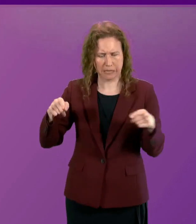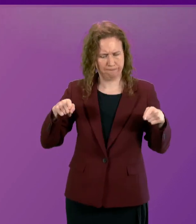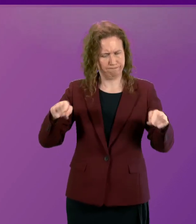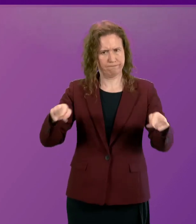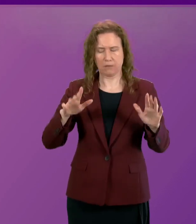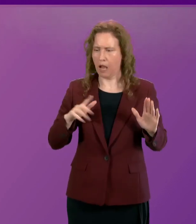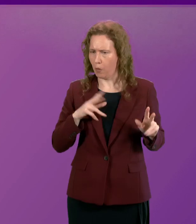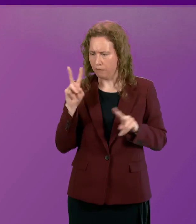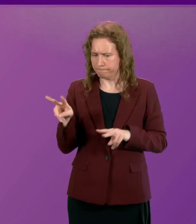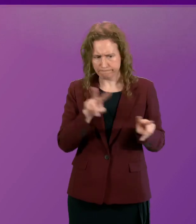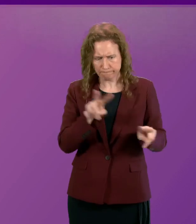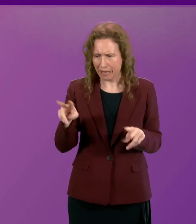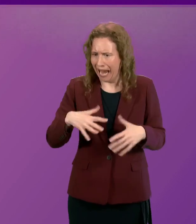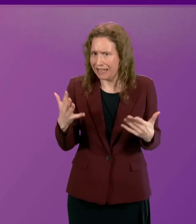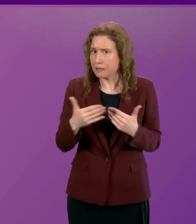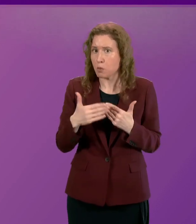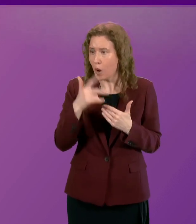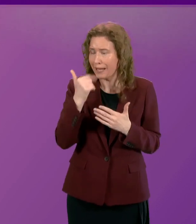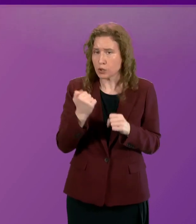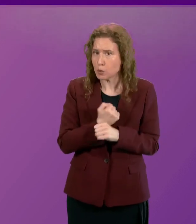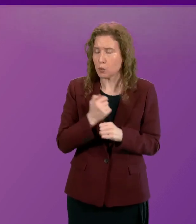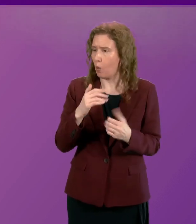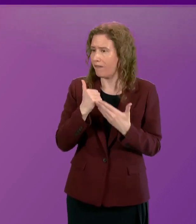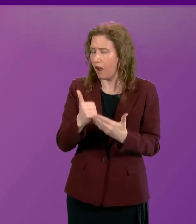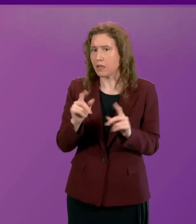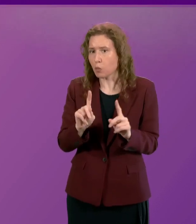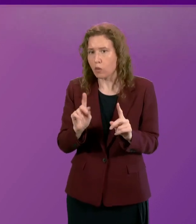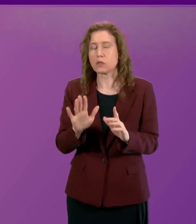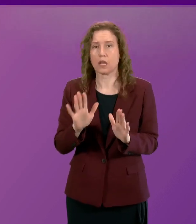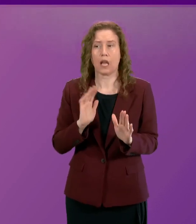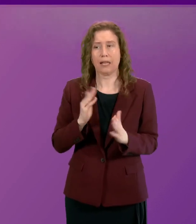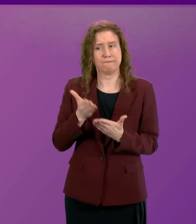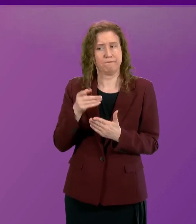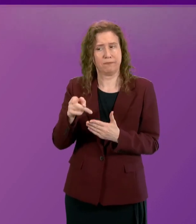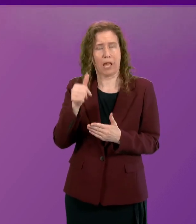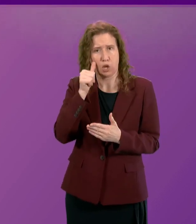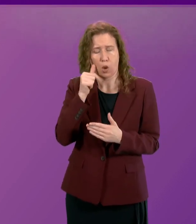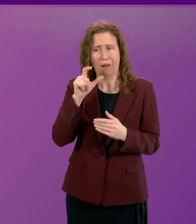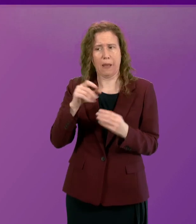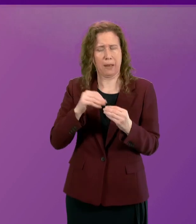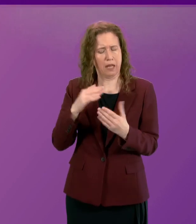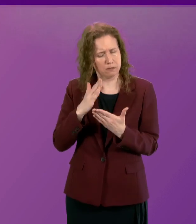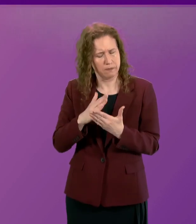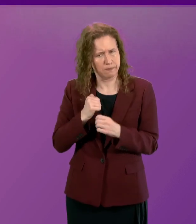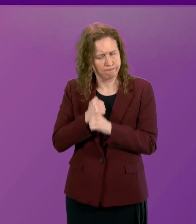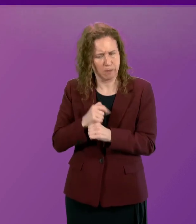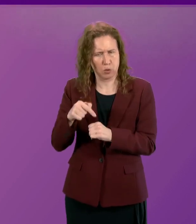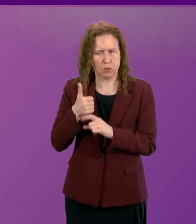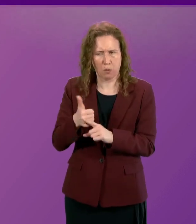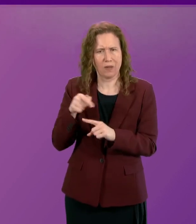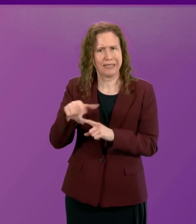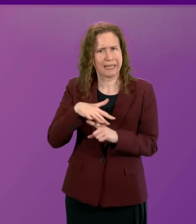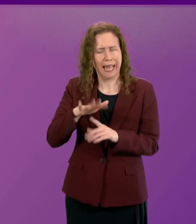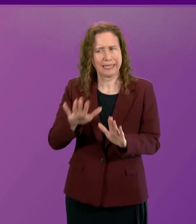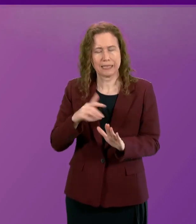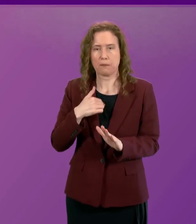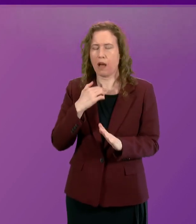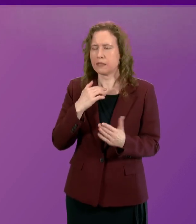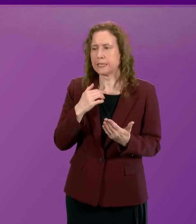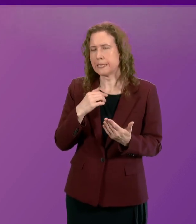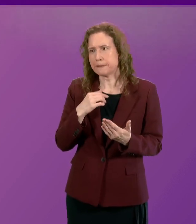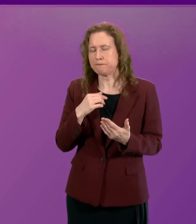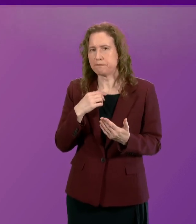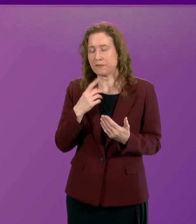further that I can advise Claire Baker about, I will do so. The most that I can say at the